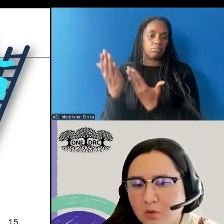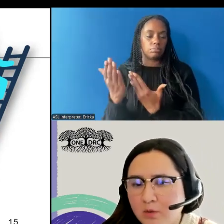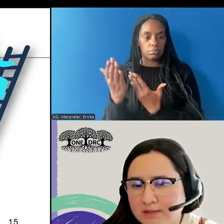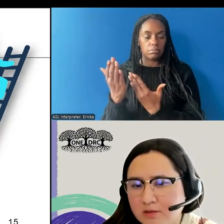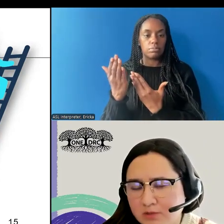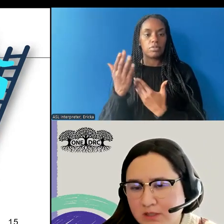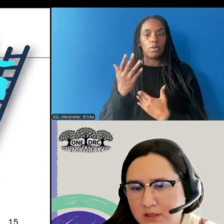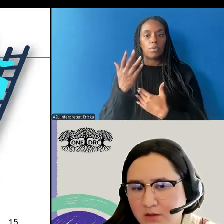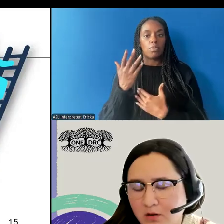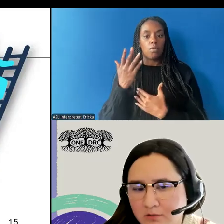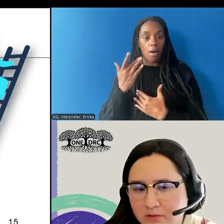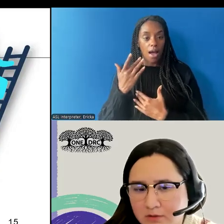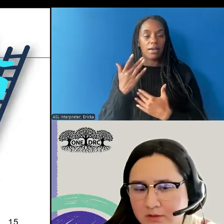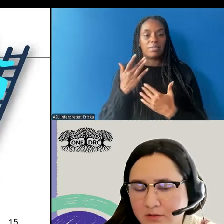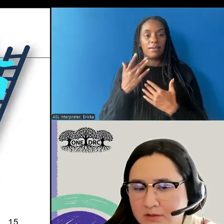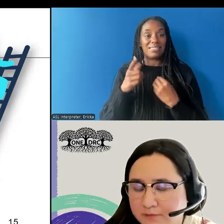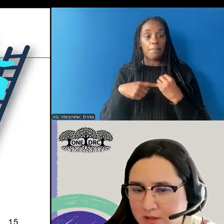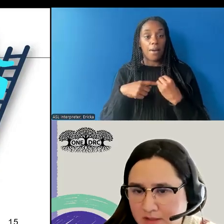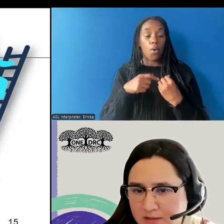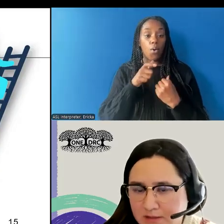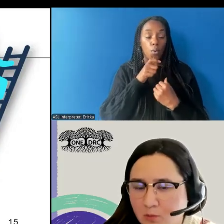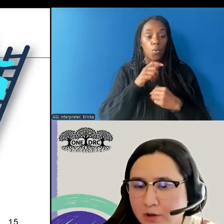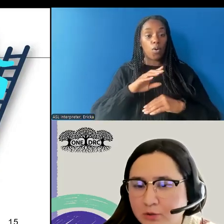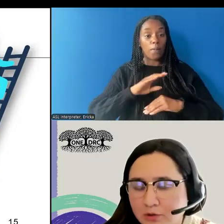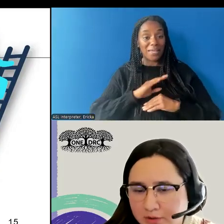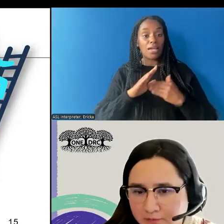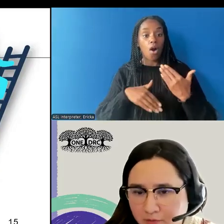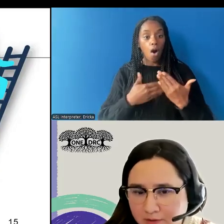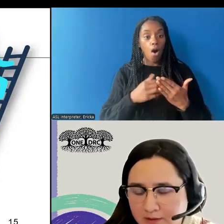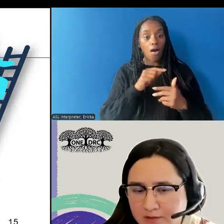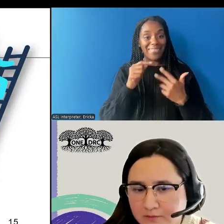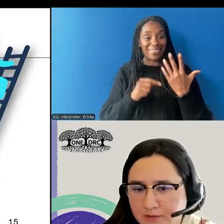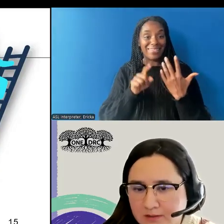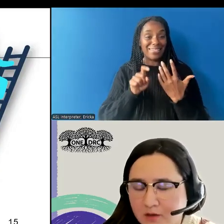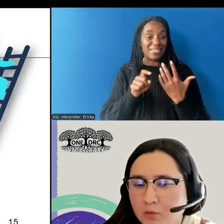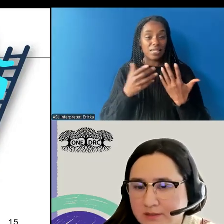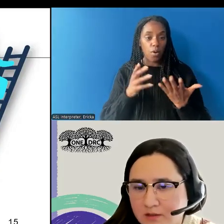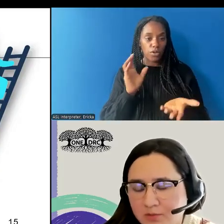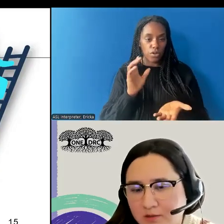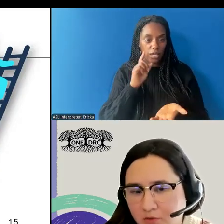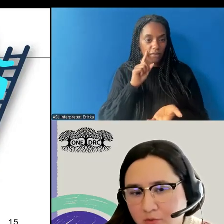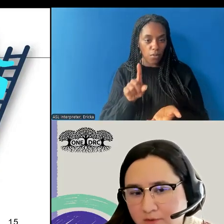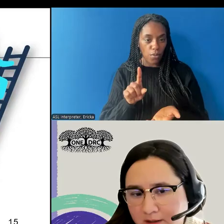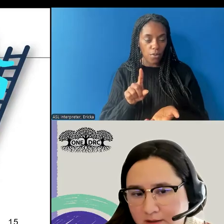who is going to be meeting all of the the different needs and what you are looking for in that service and who is going to be able to provide in,